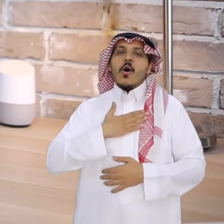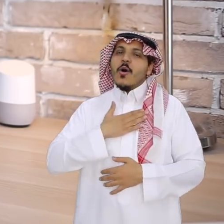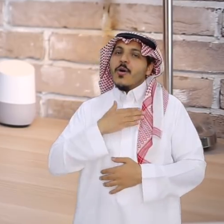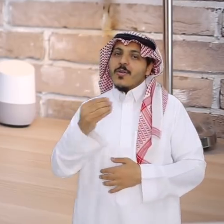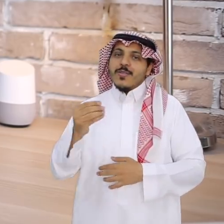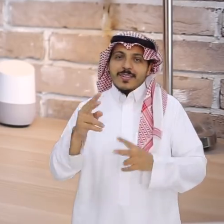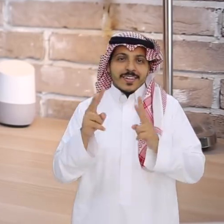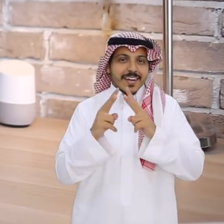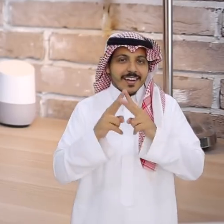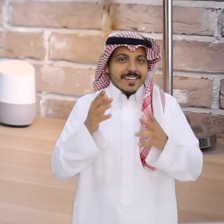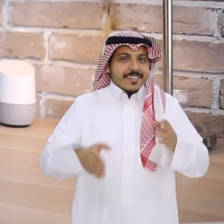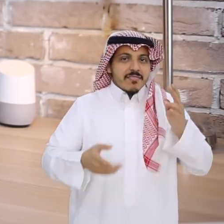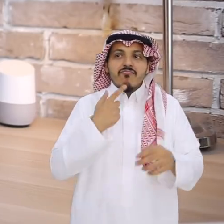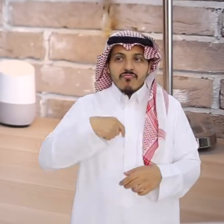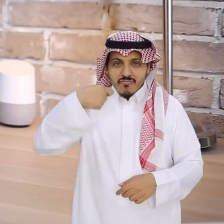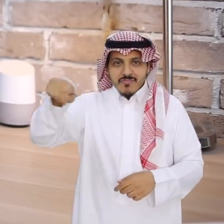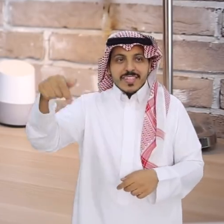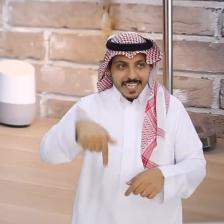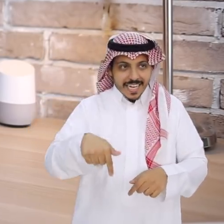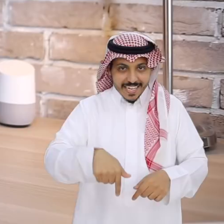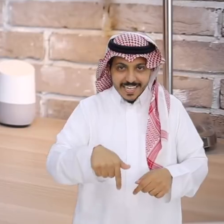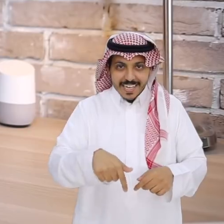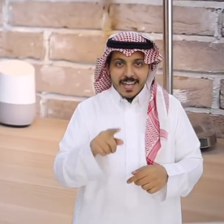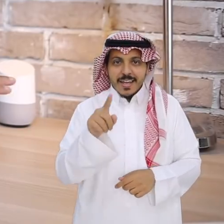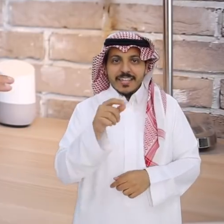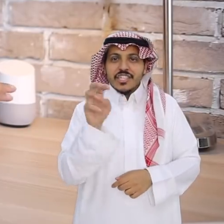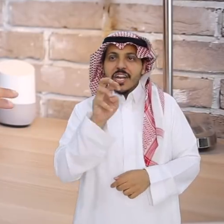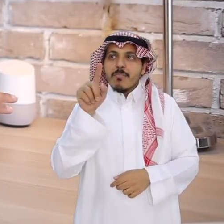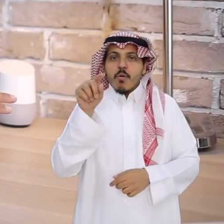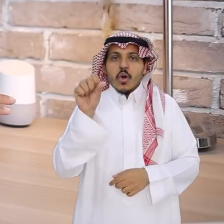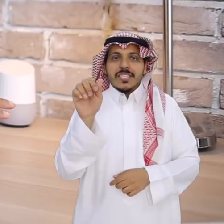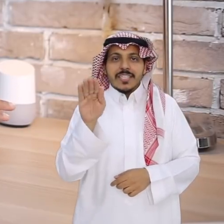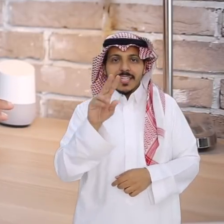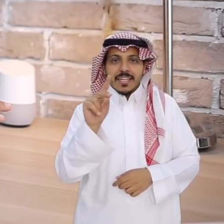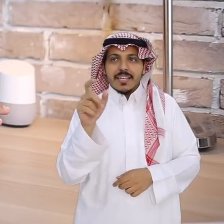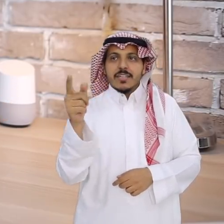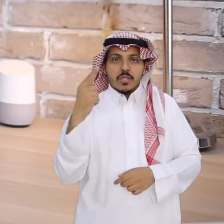I am a robot lover, and I would like to buy a Boston Dynamics robot and use it in this studio.